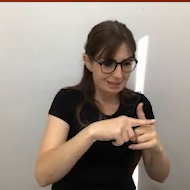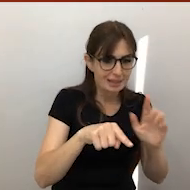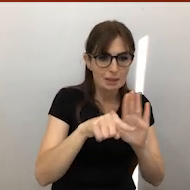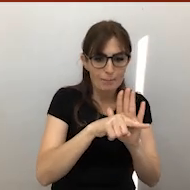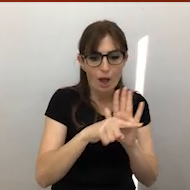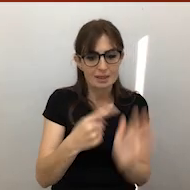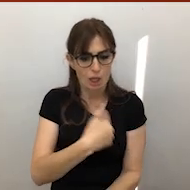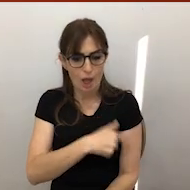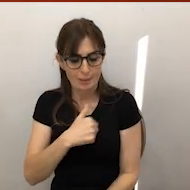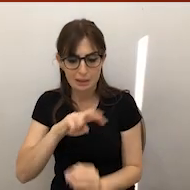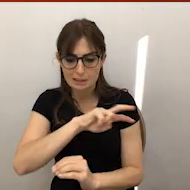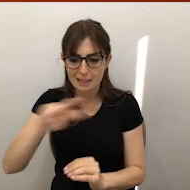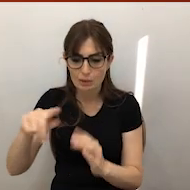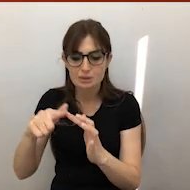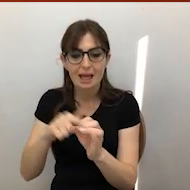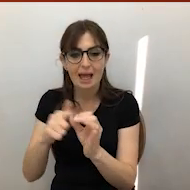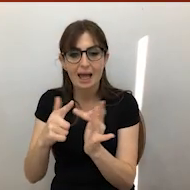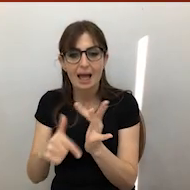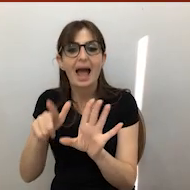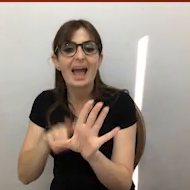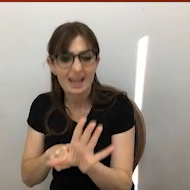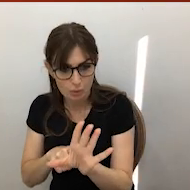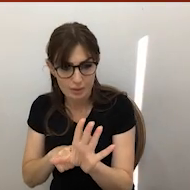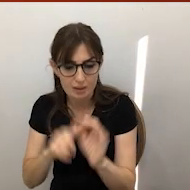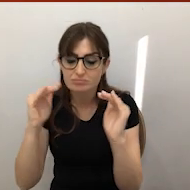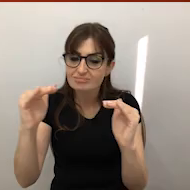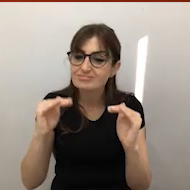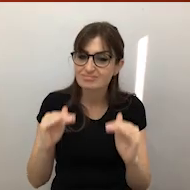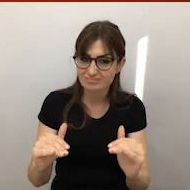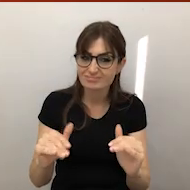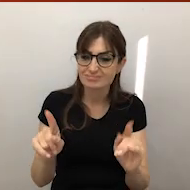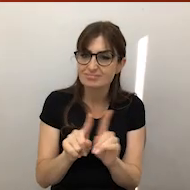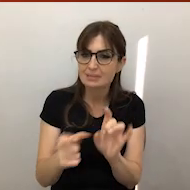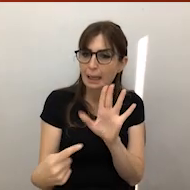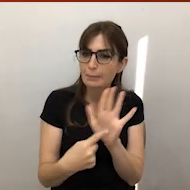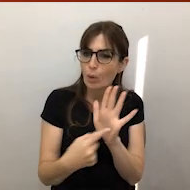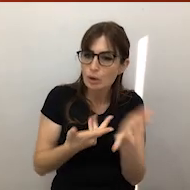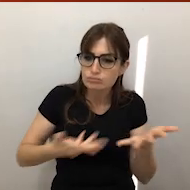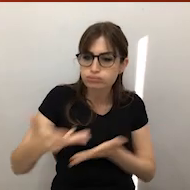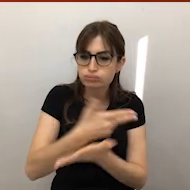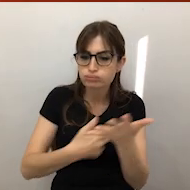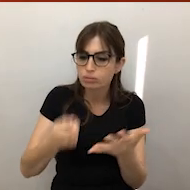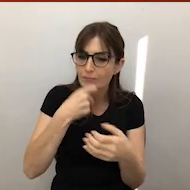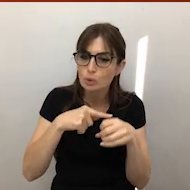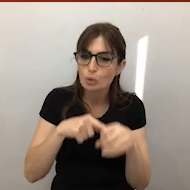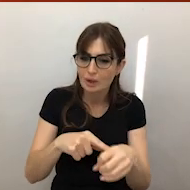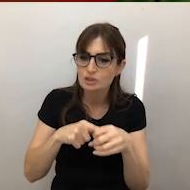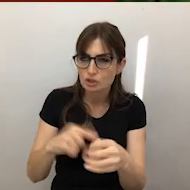equals equity. Finally, we discussed some key questions directors should consider when reviewing a balance sheet.